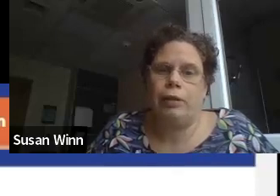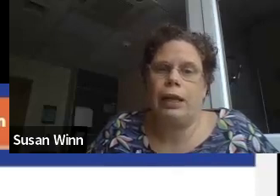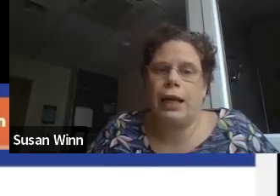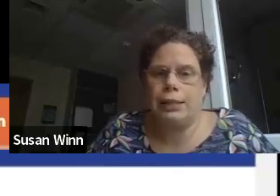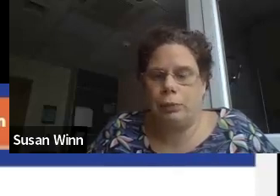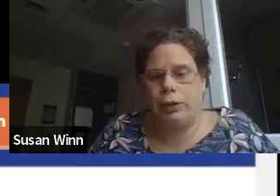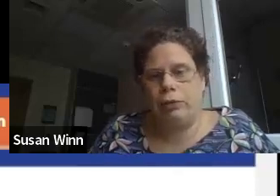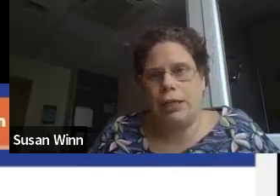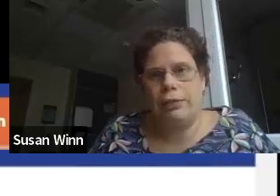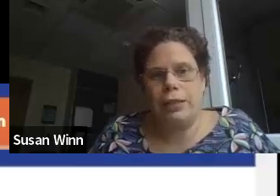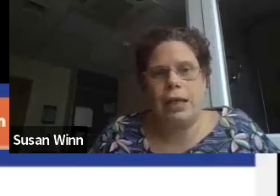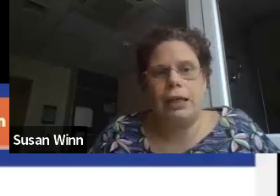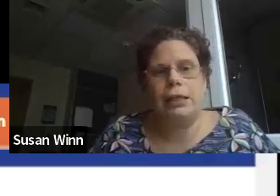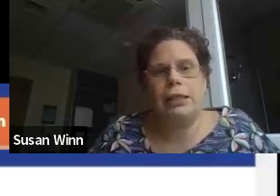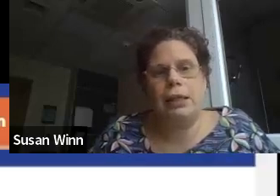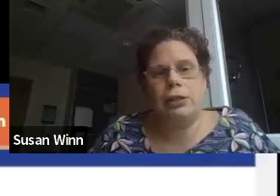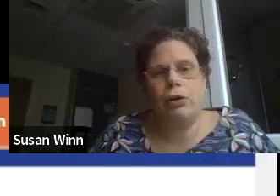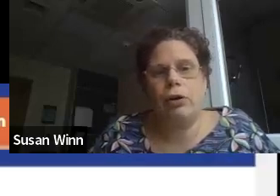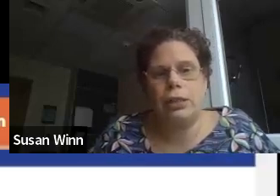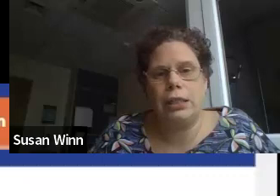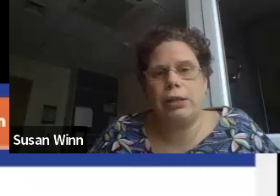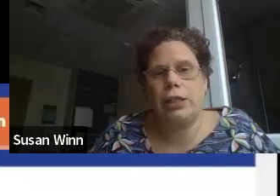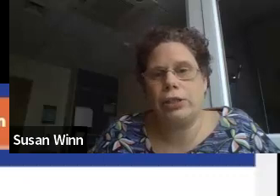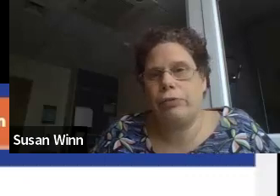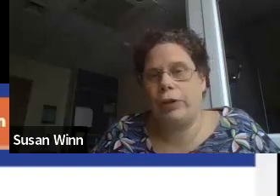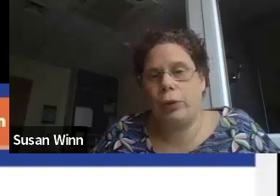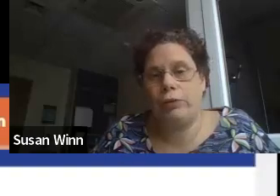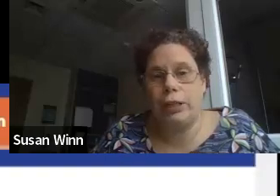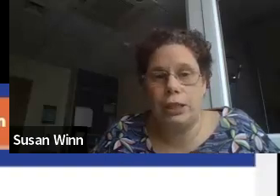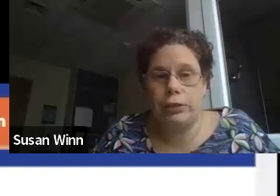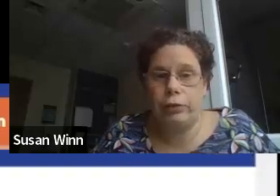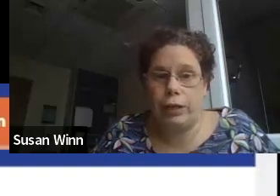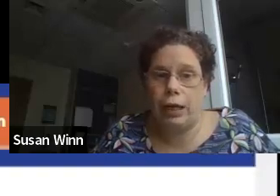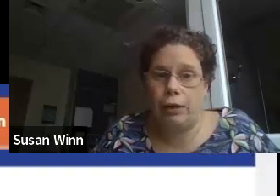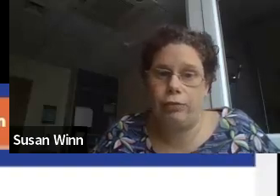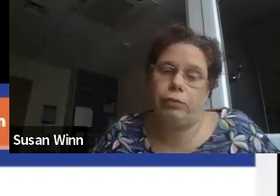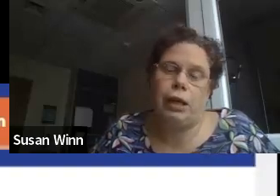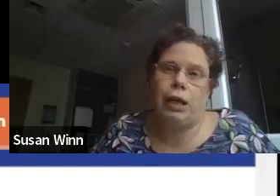Then as with the rest of the site, it's got considerations for Qualified Teachers of the Deaf.